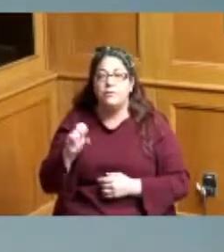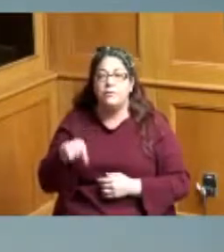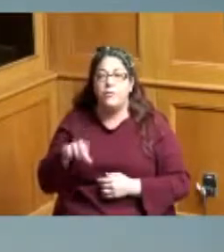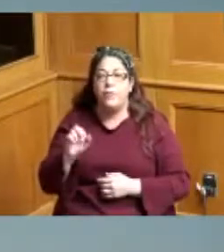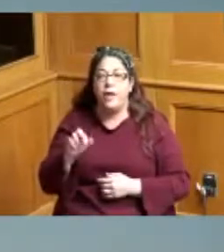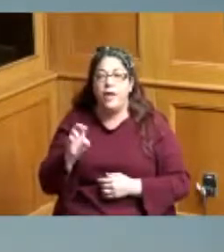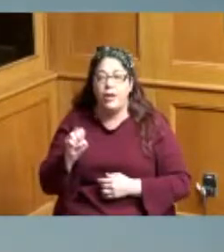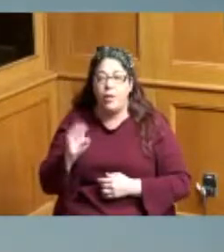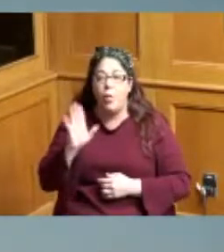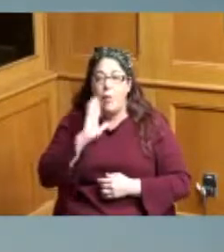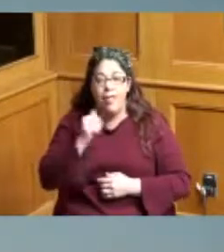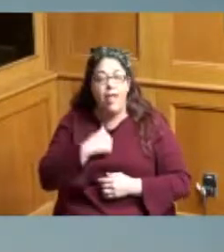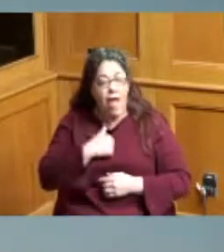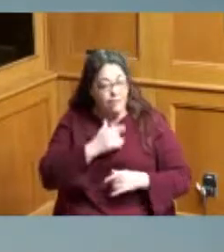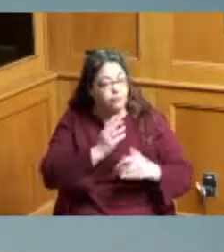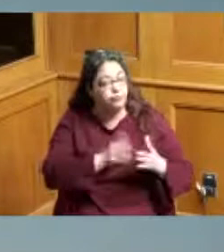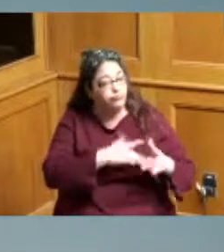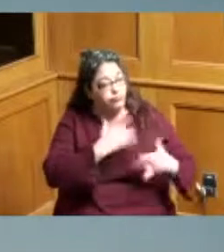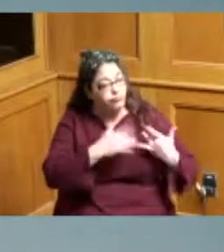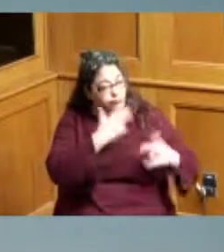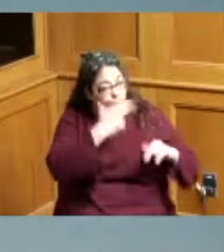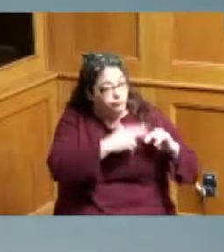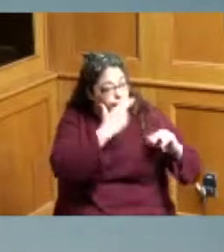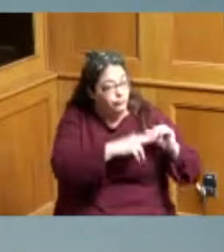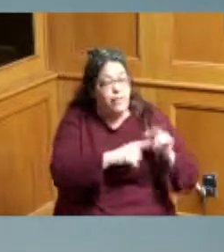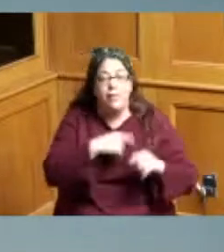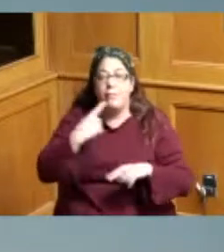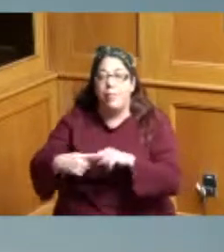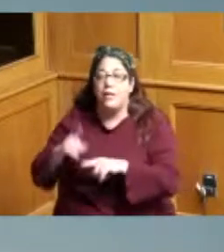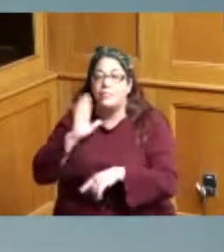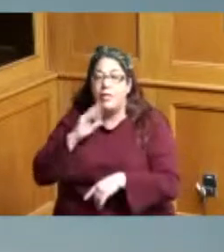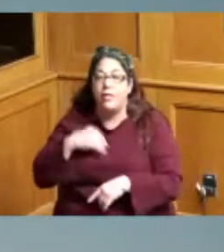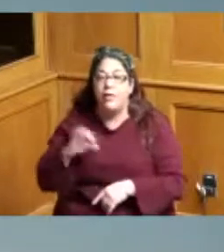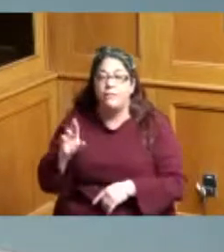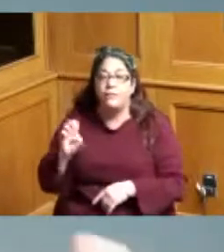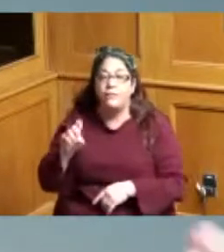going on the chambers tailgating event out on out on freedom way so we want to make sure that